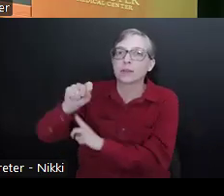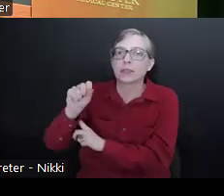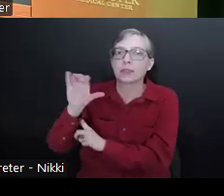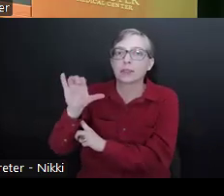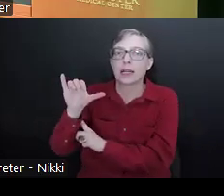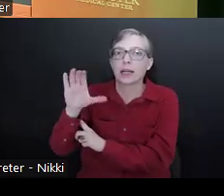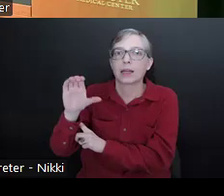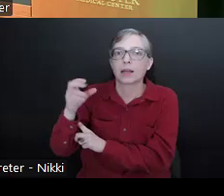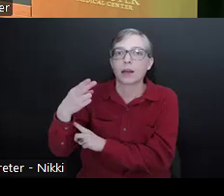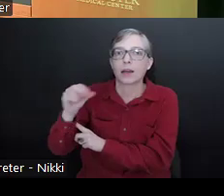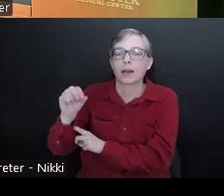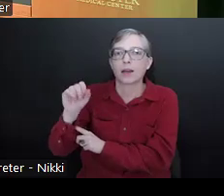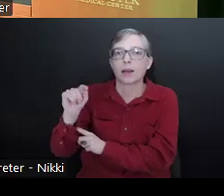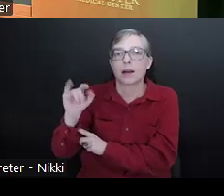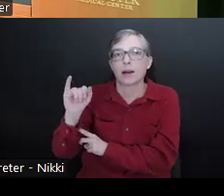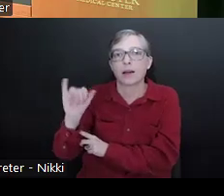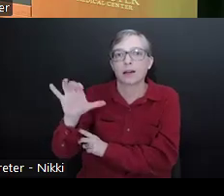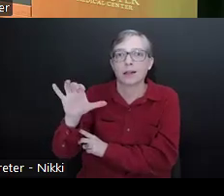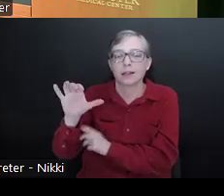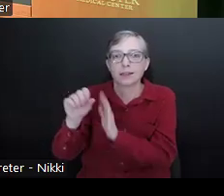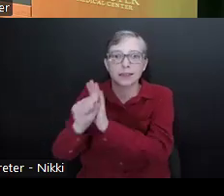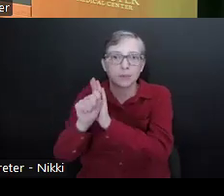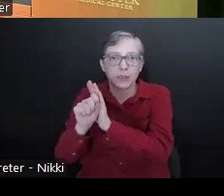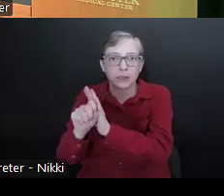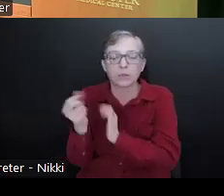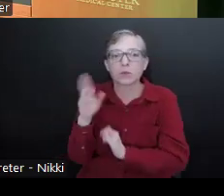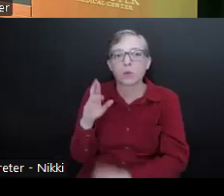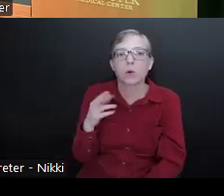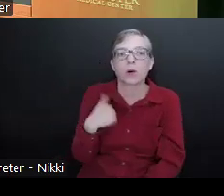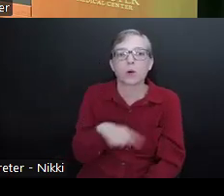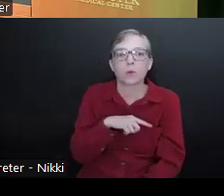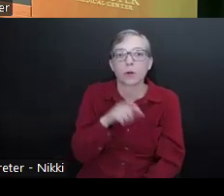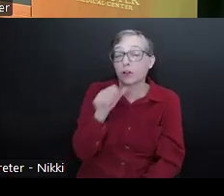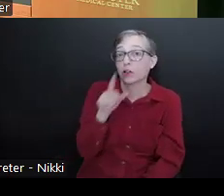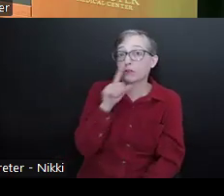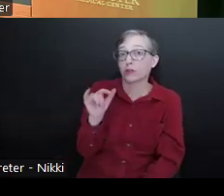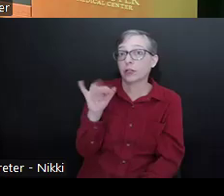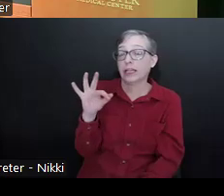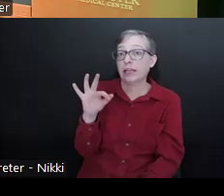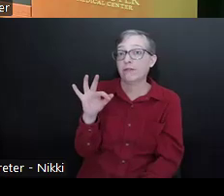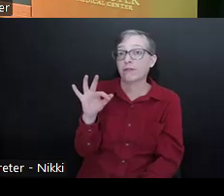not sure if we're going to be getting um kind of reliable data on our questionnaires that I think